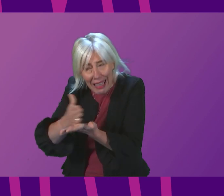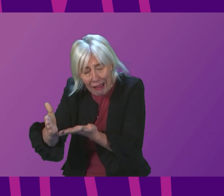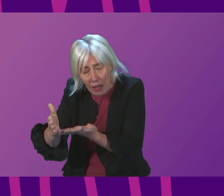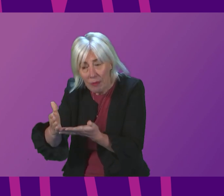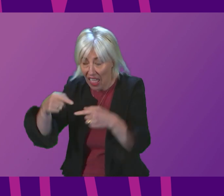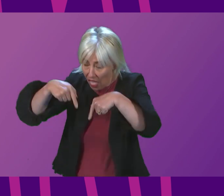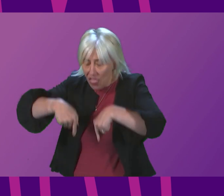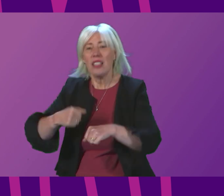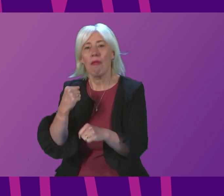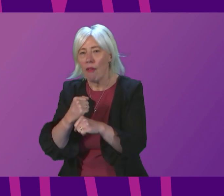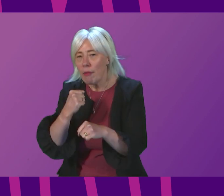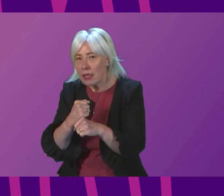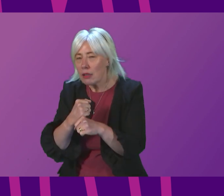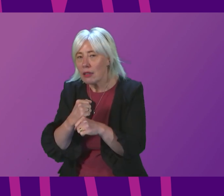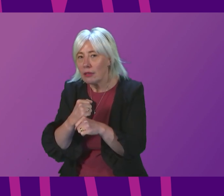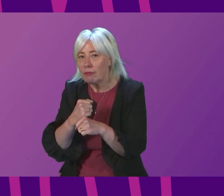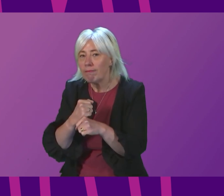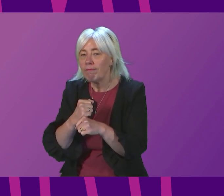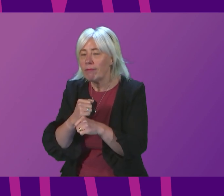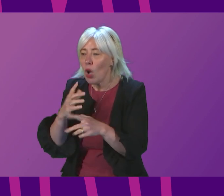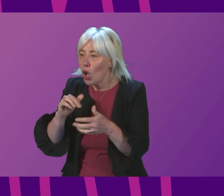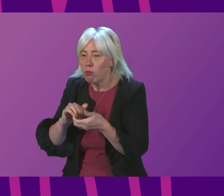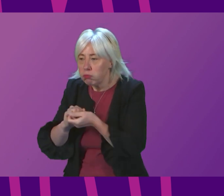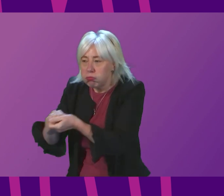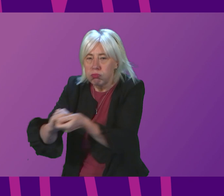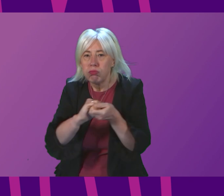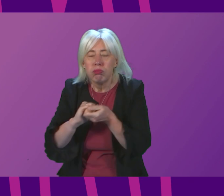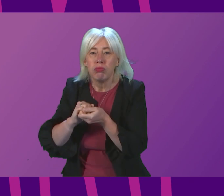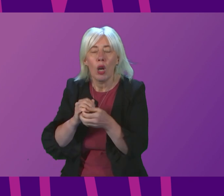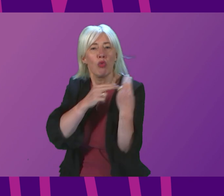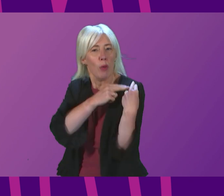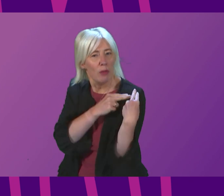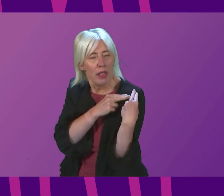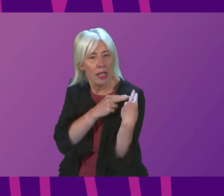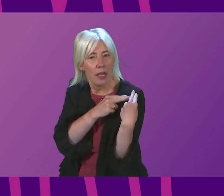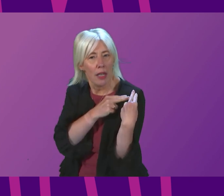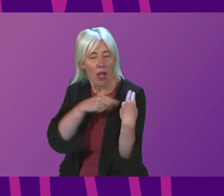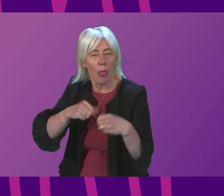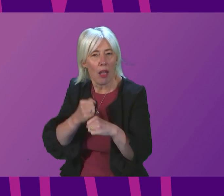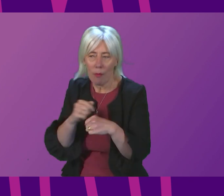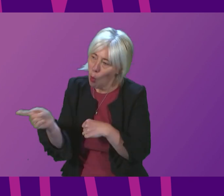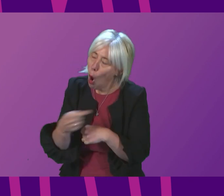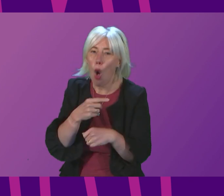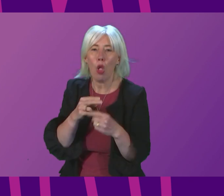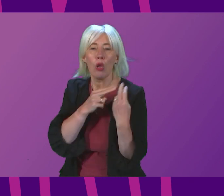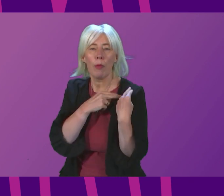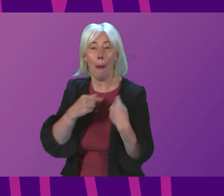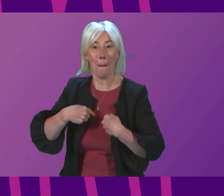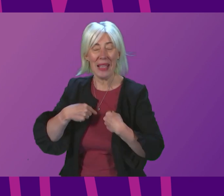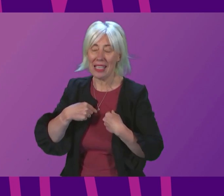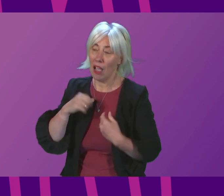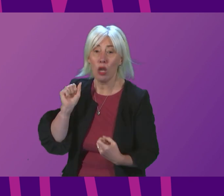This Government operates by collective responsibility and I am ultimately responsible for all decisions